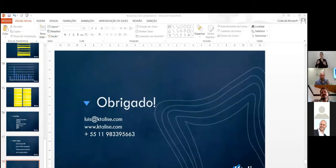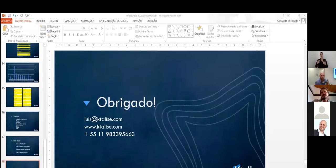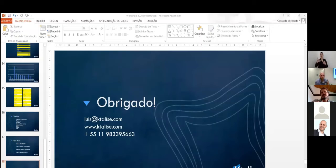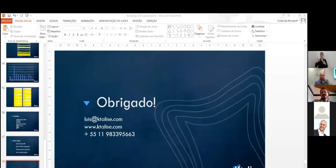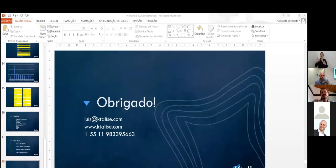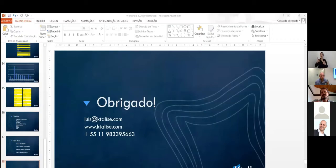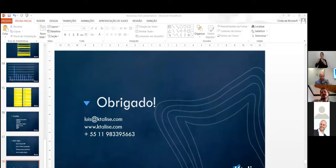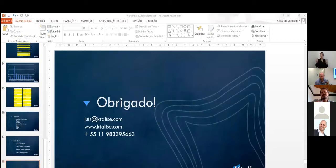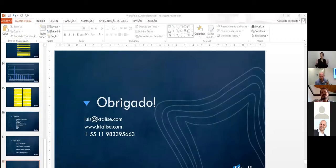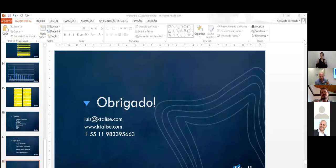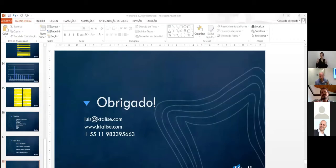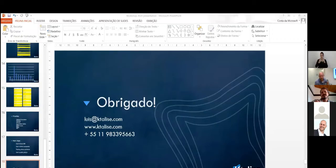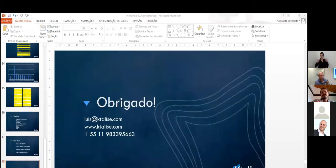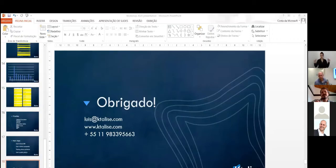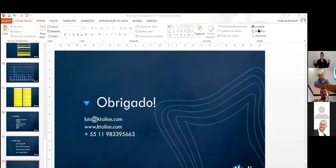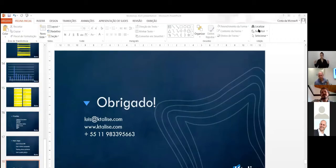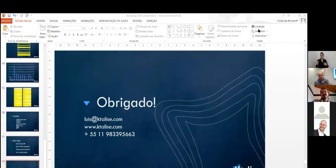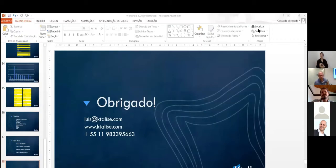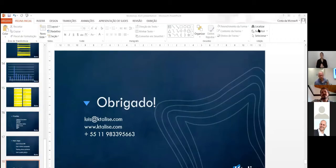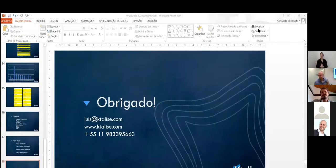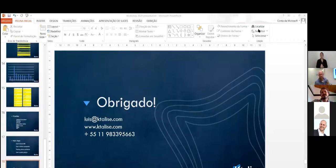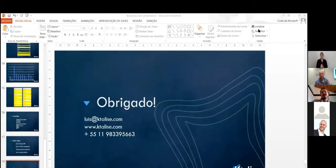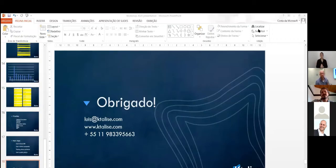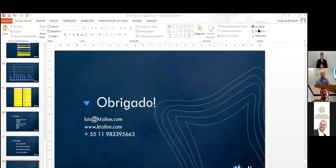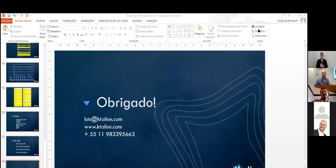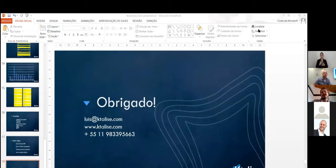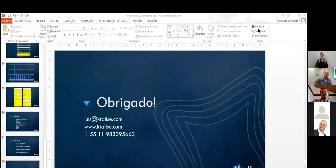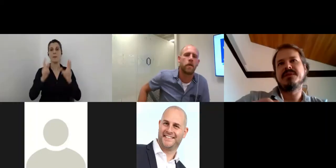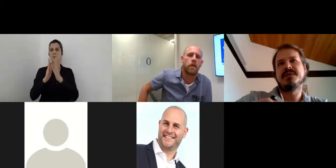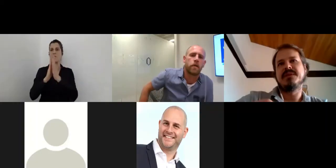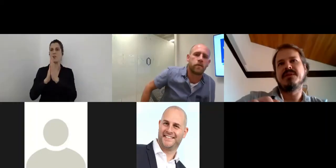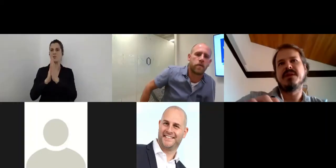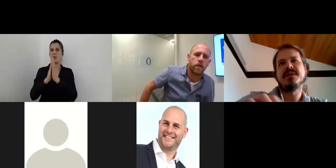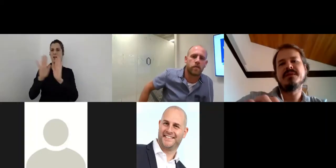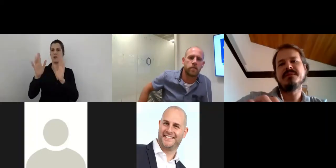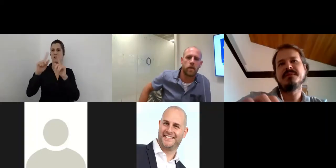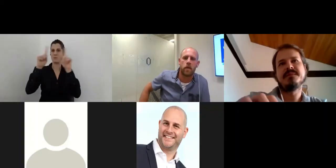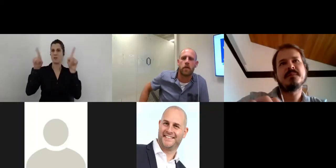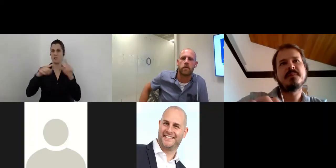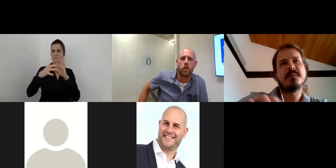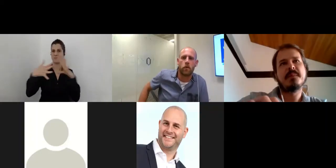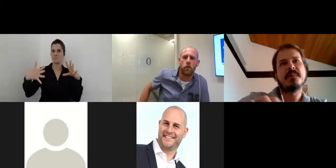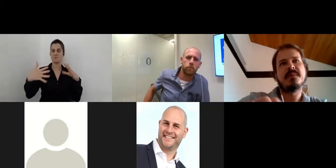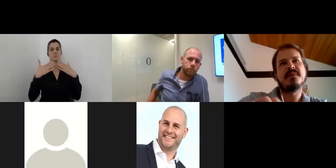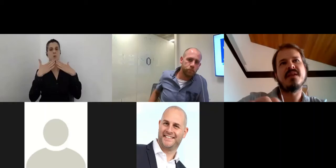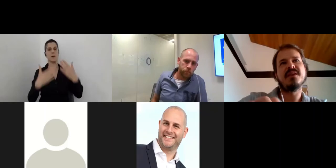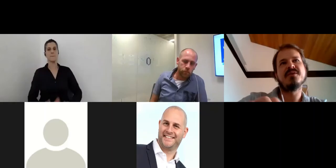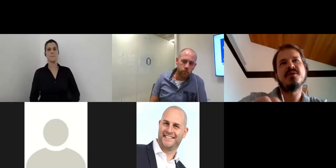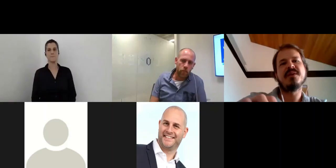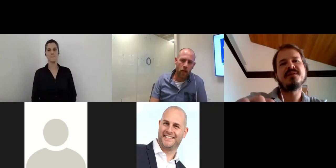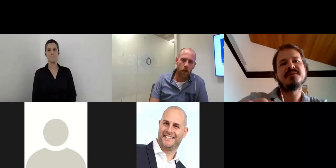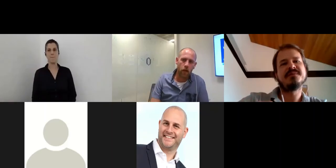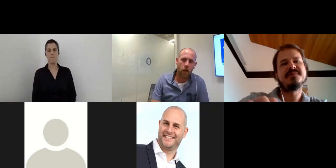You can please stop sharing your screen, Luis. Thank you, Omer.